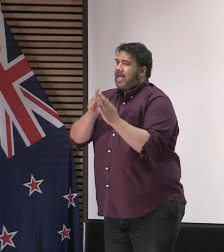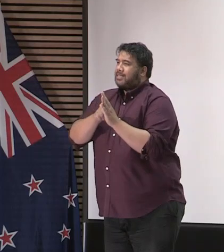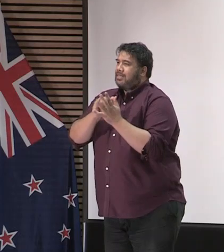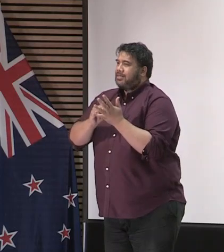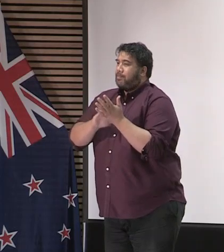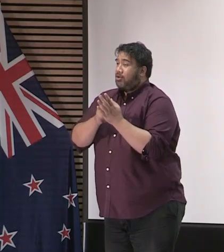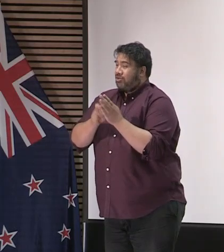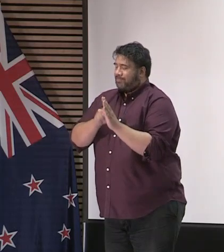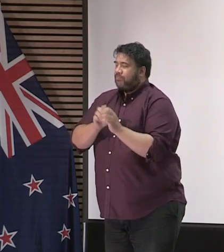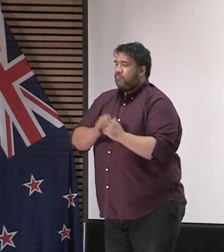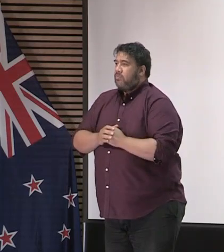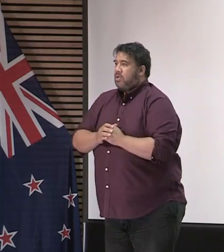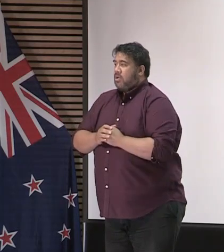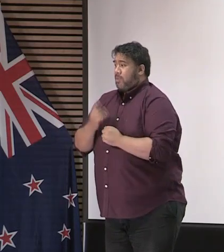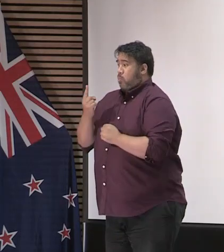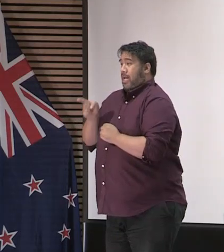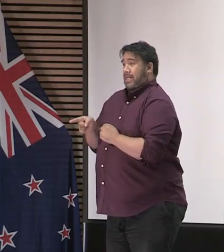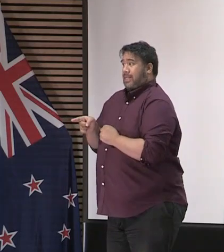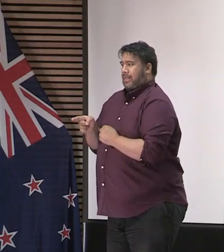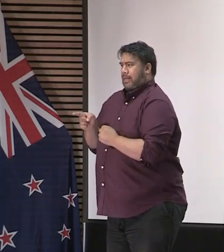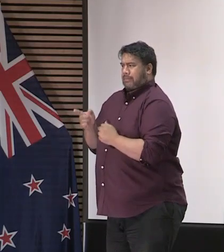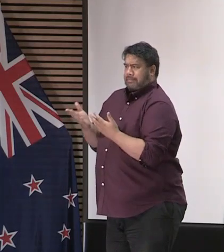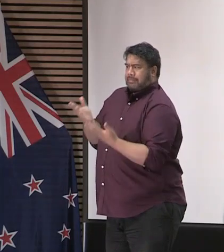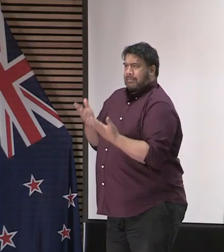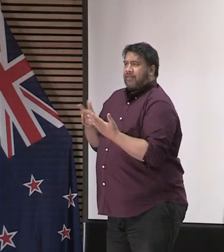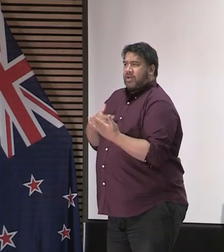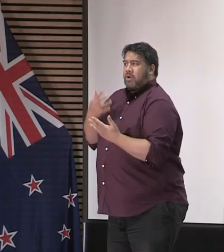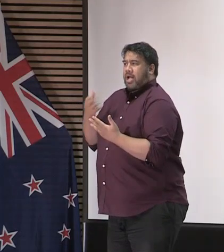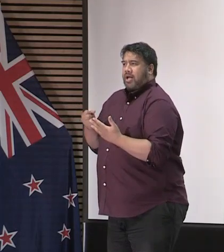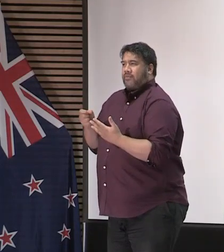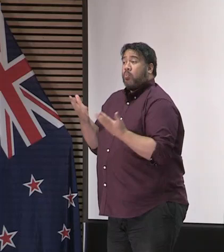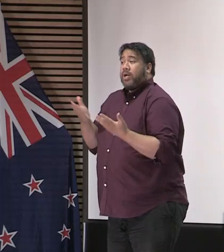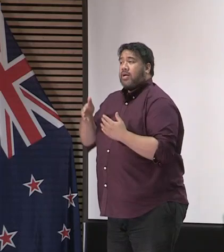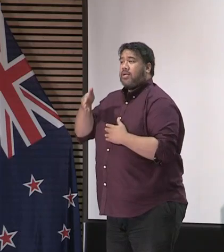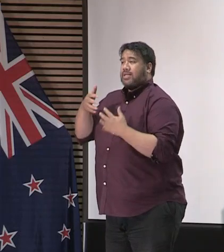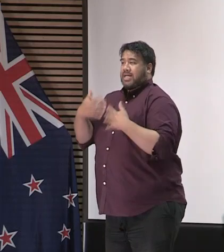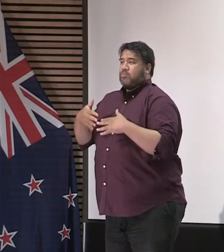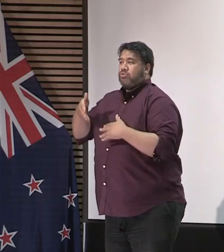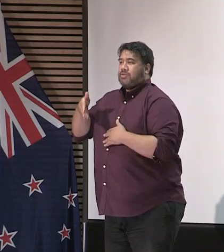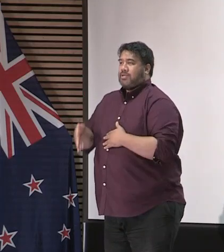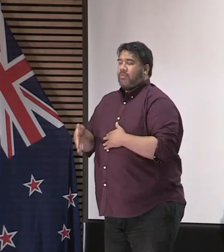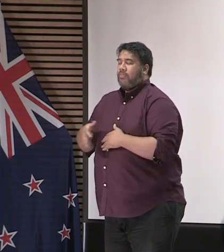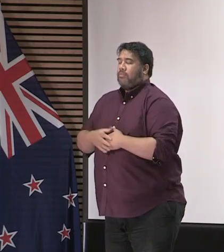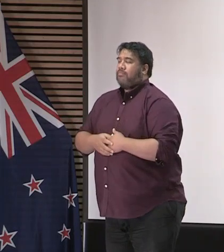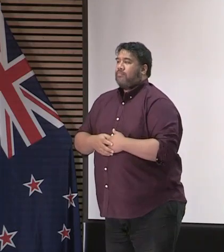it the Marist centre in Auckland and the other to the rest home in hawks bay. The probable case, from South